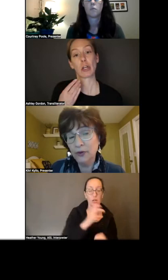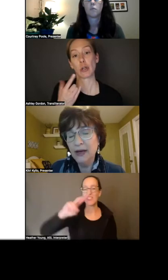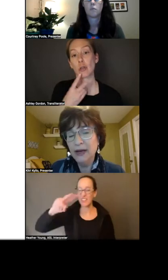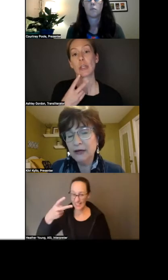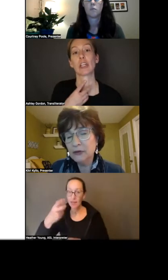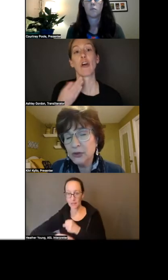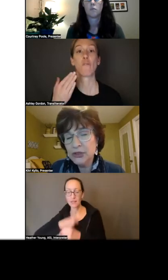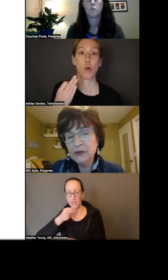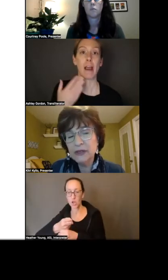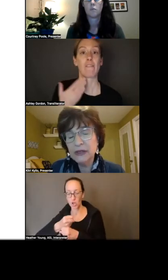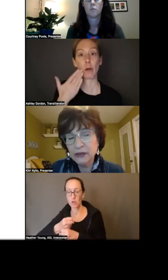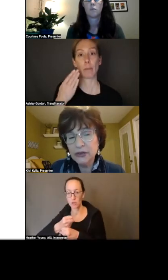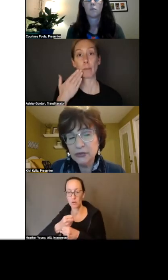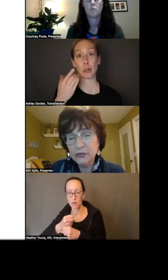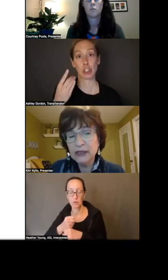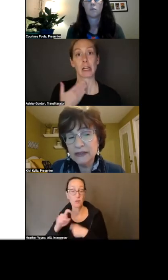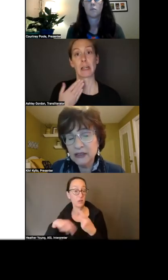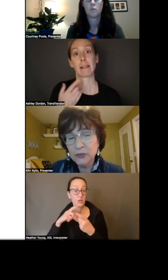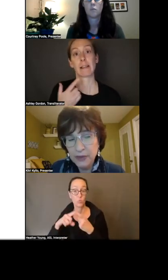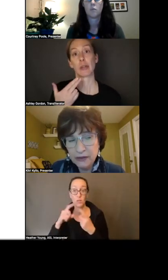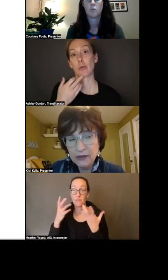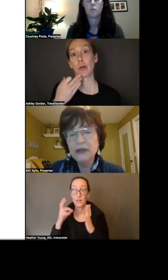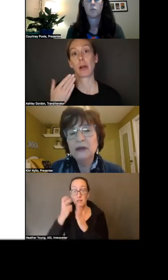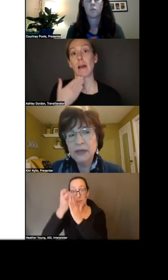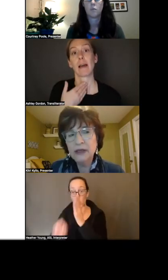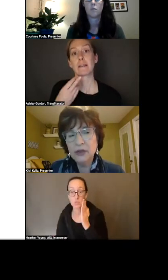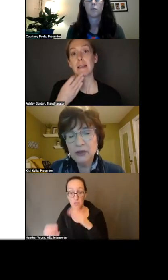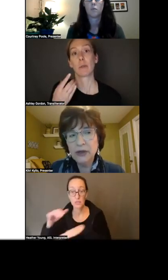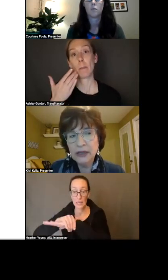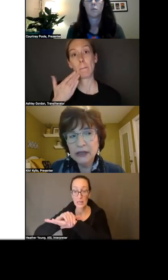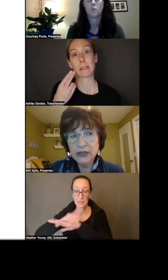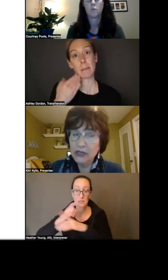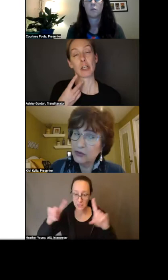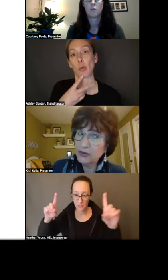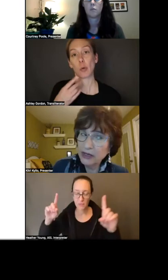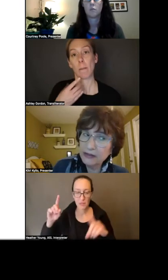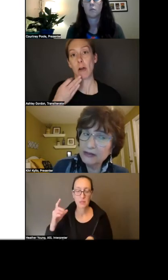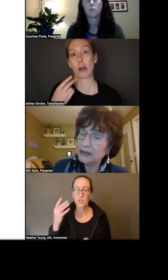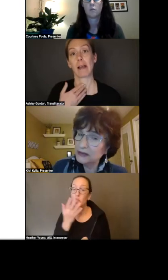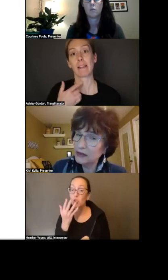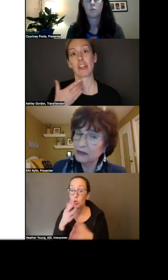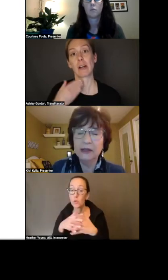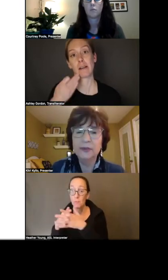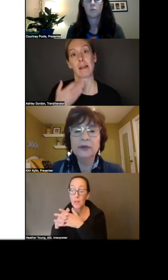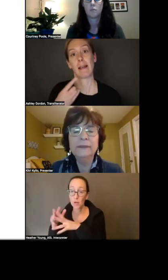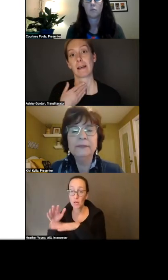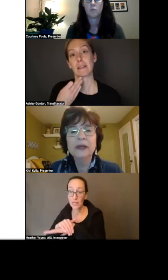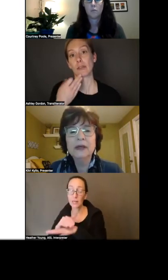after immersion in English through an accessible means, meaning cued American English. And he also had access to ASL in our program